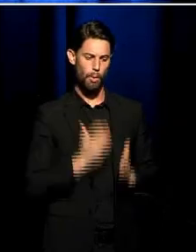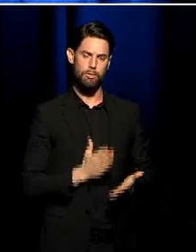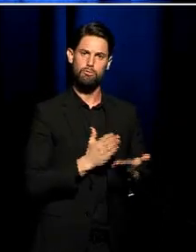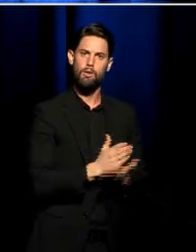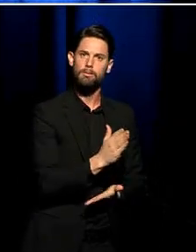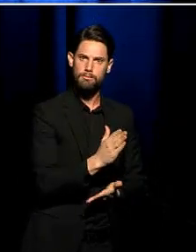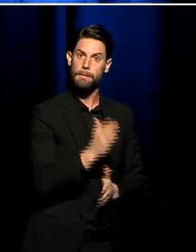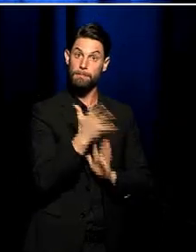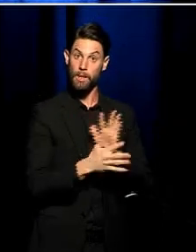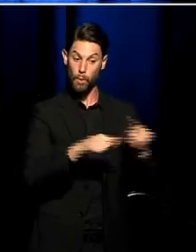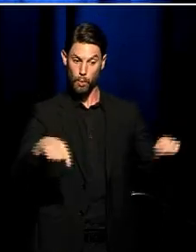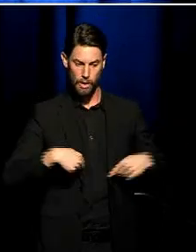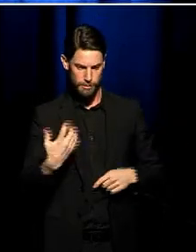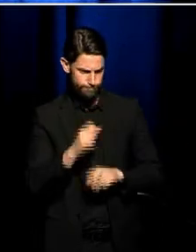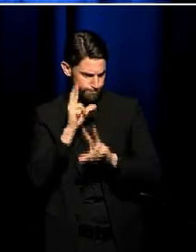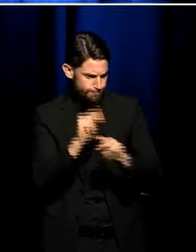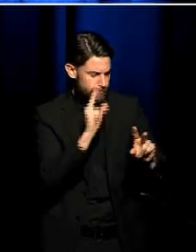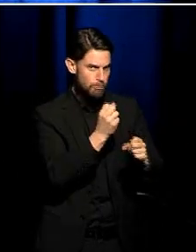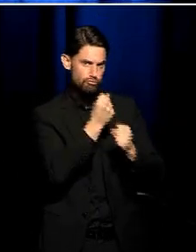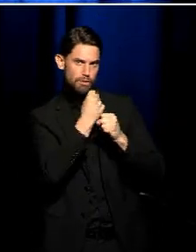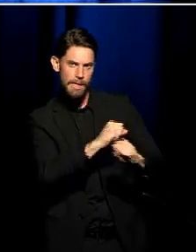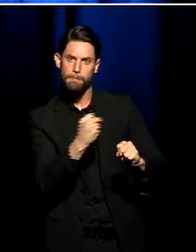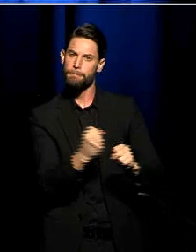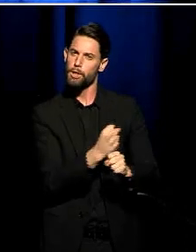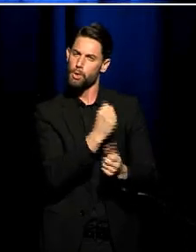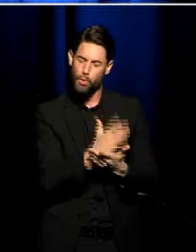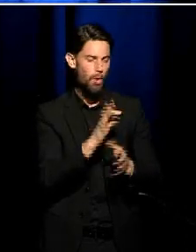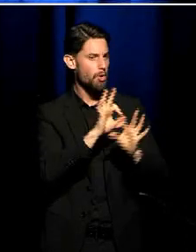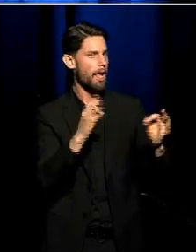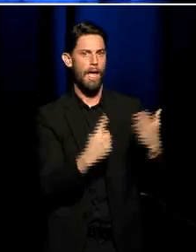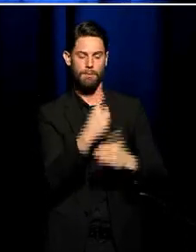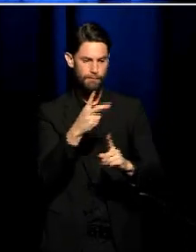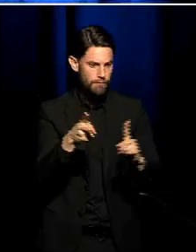disability from all forms of exploitation, violence and abuse under